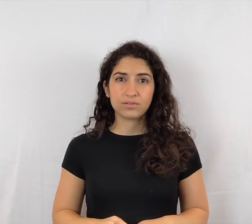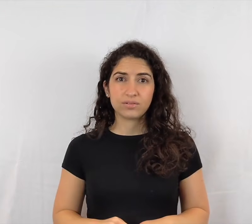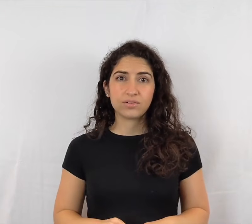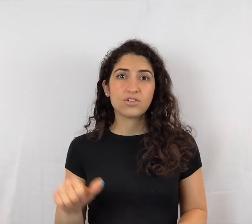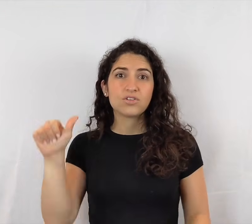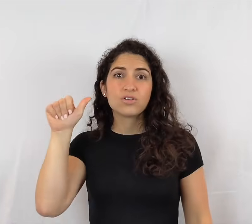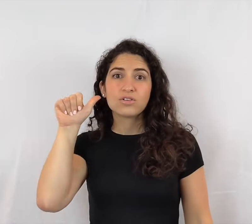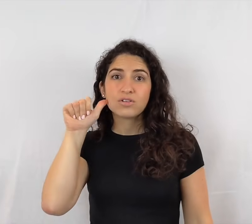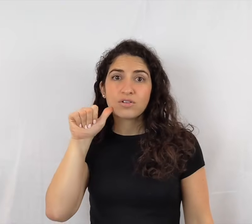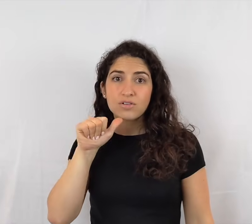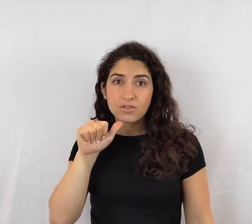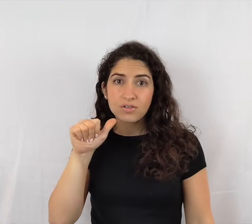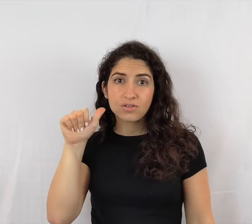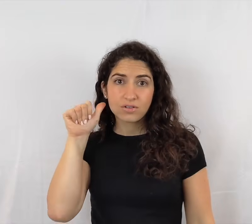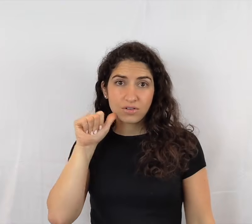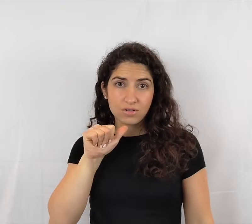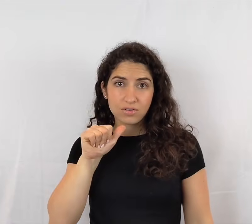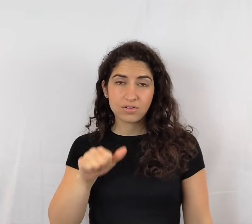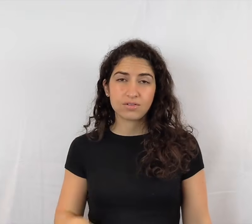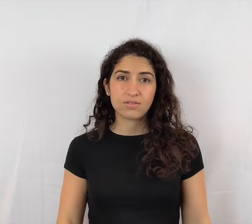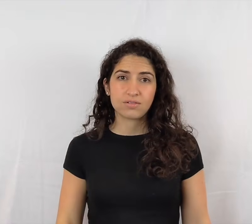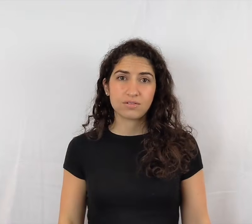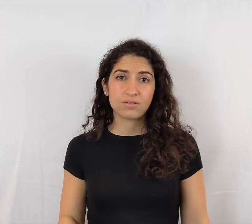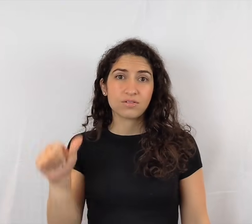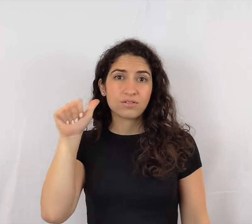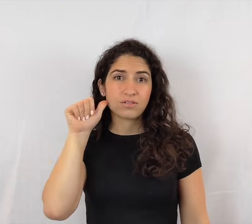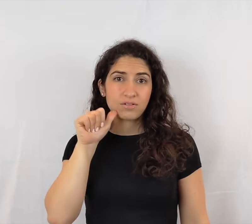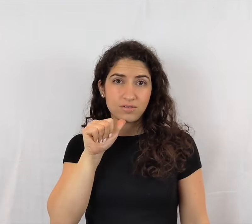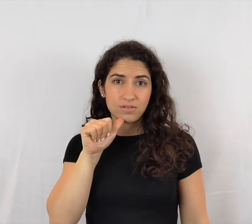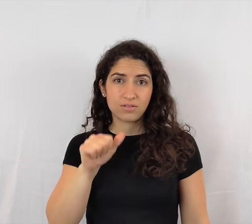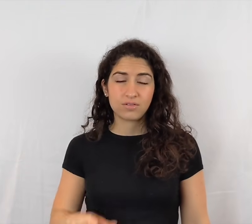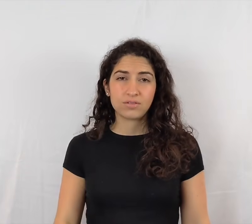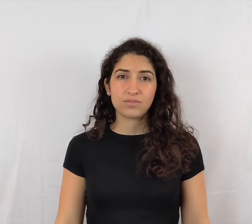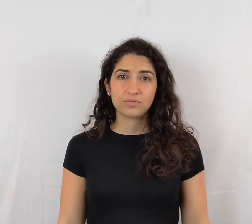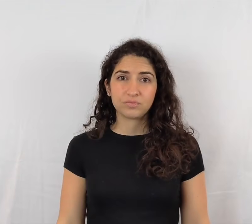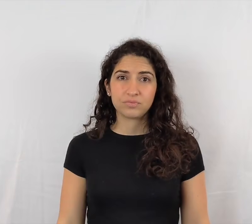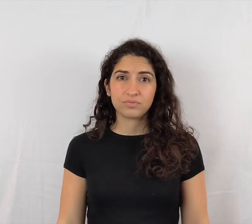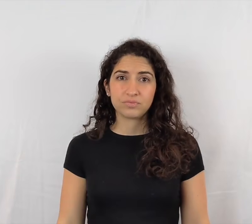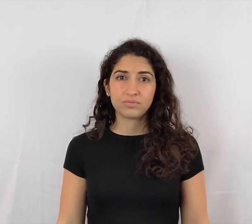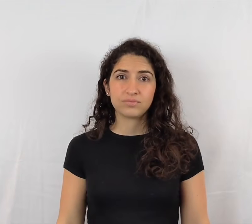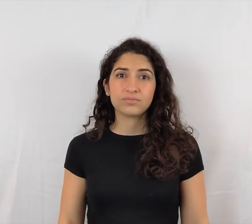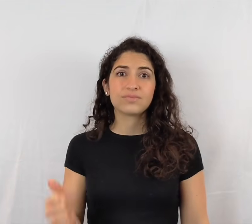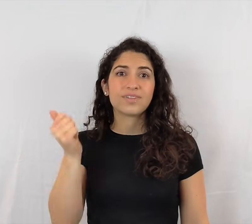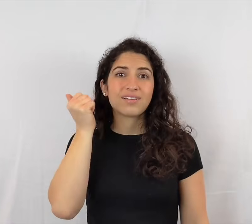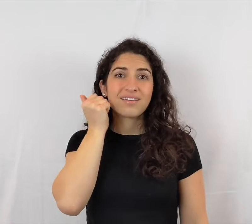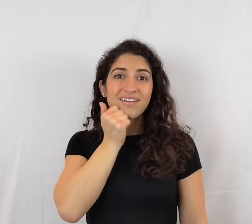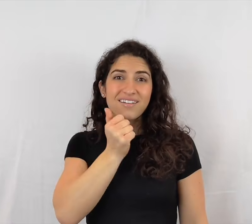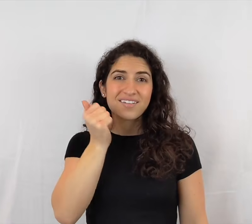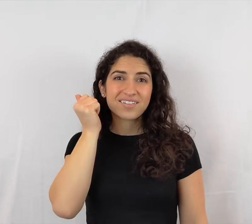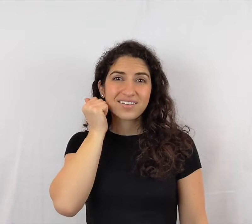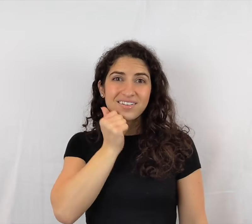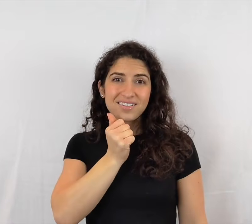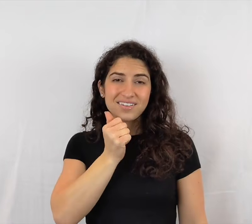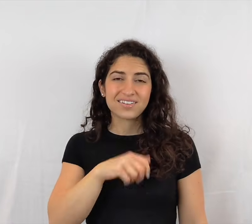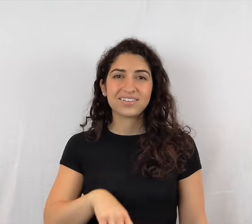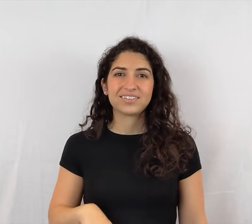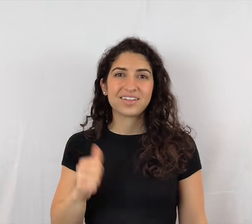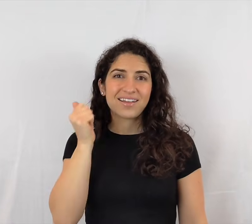girl, or girl, everyday,